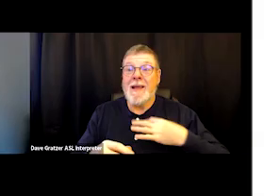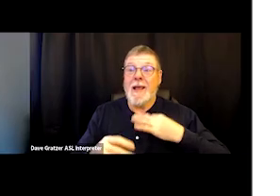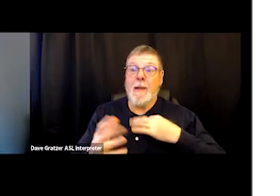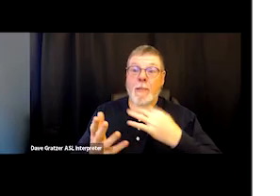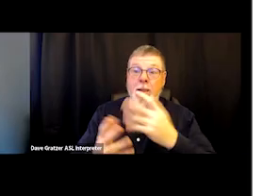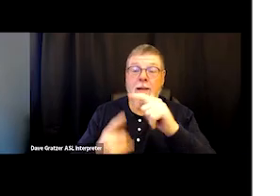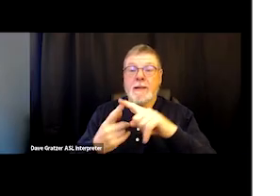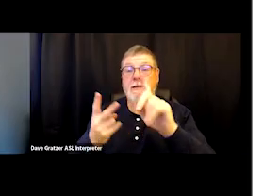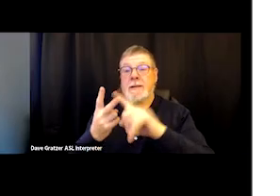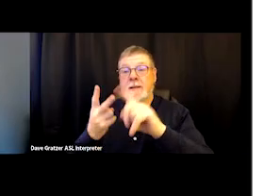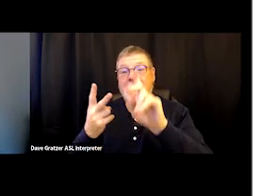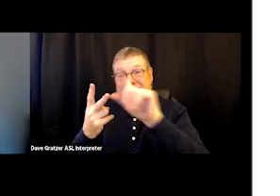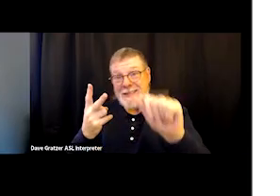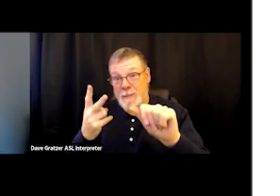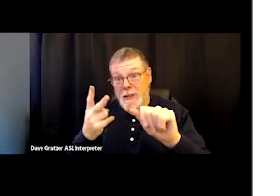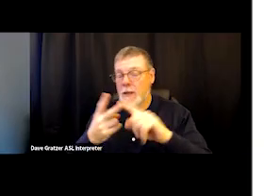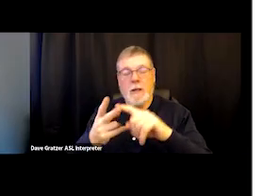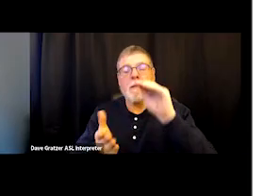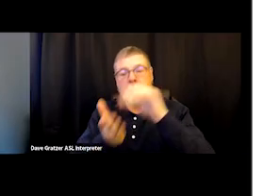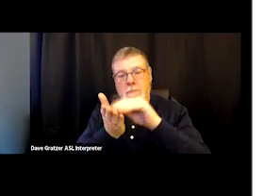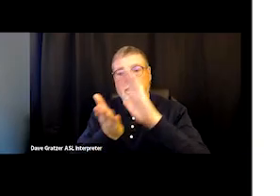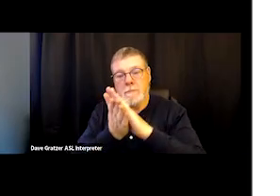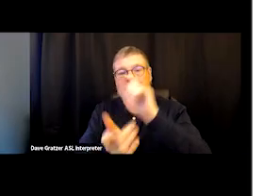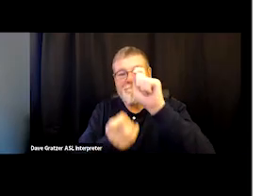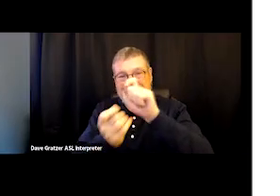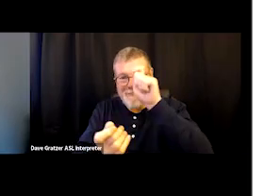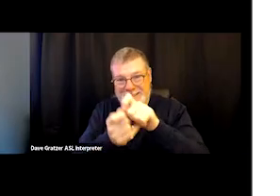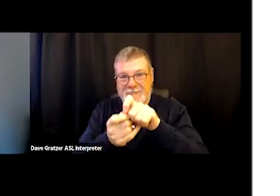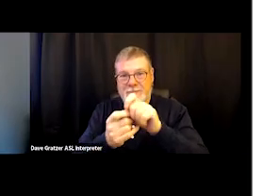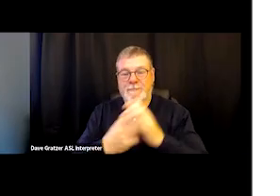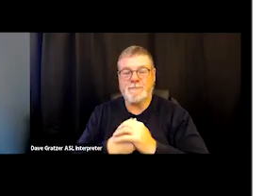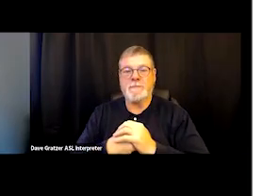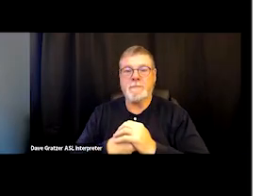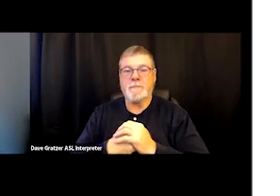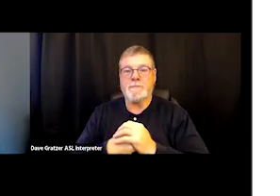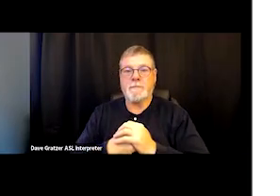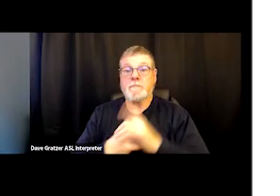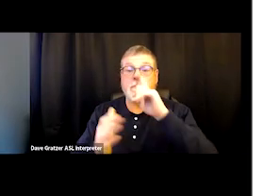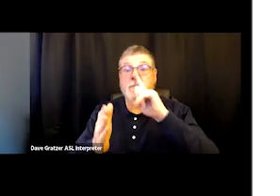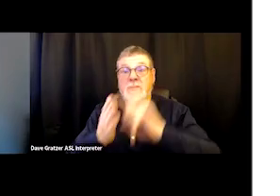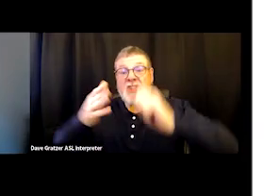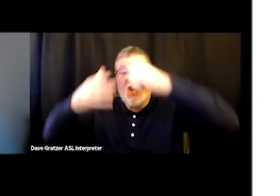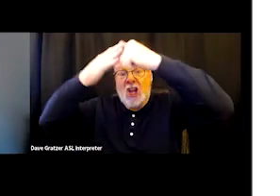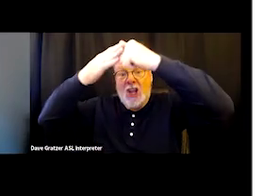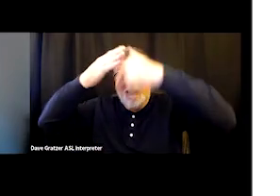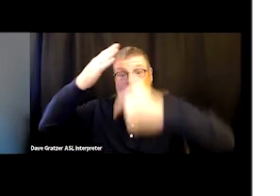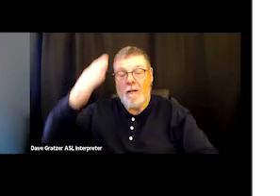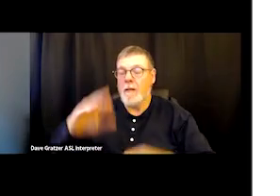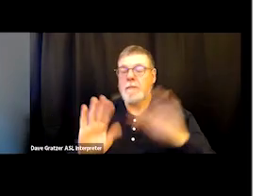disability application, you would just wanna write that specifically on this form. You don't wanna check every single box on here.